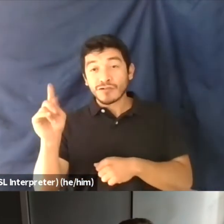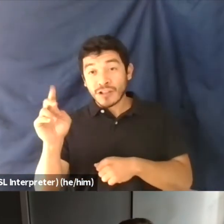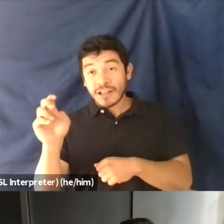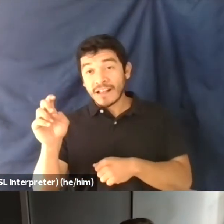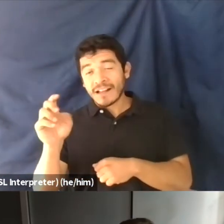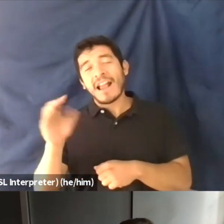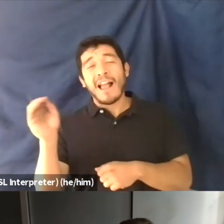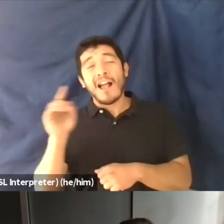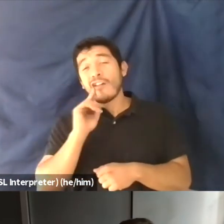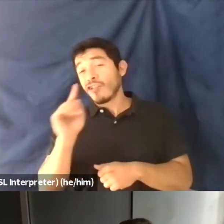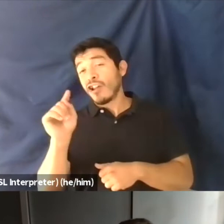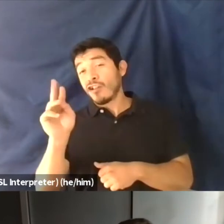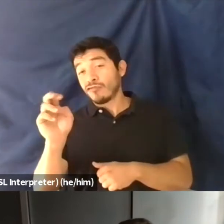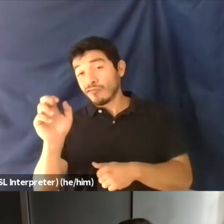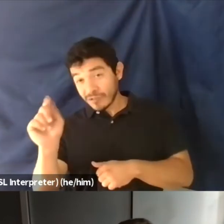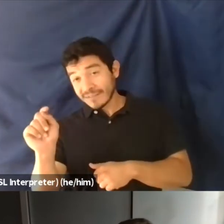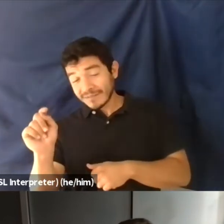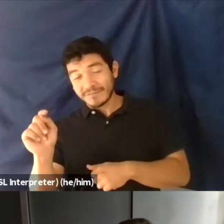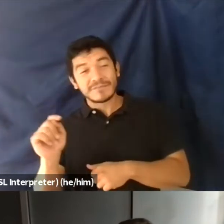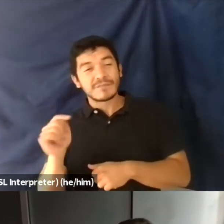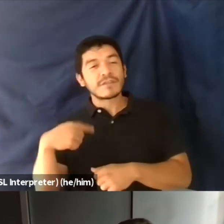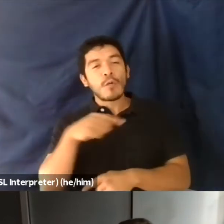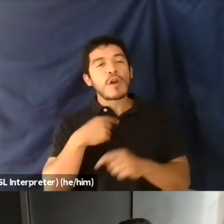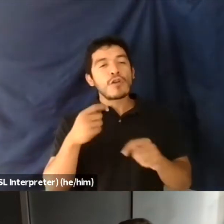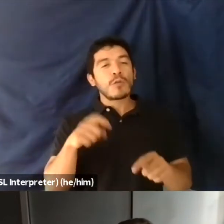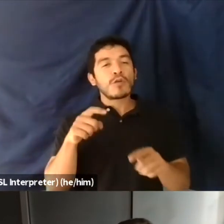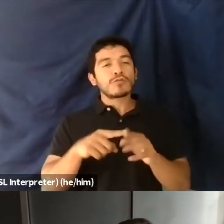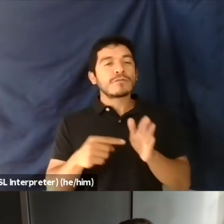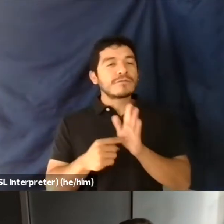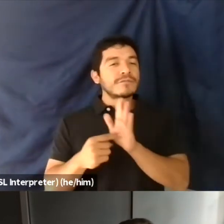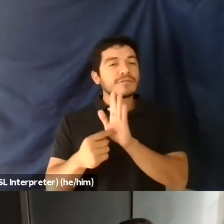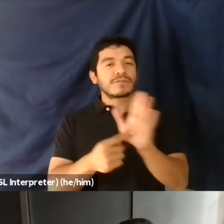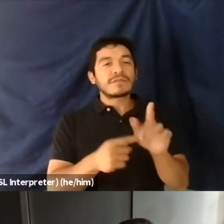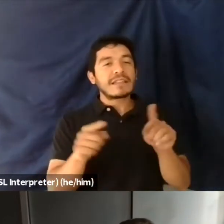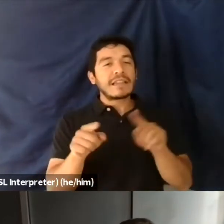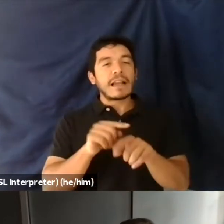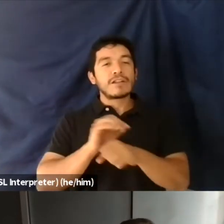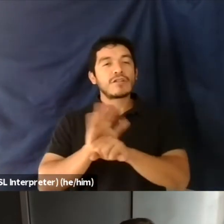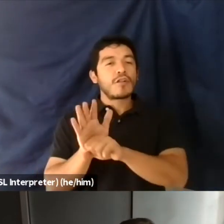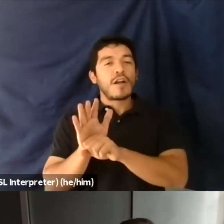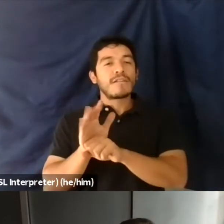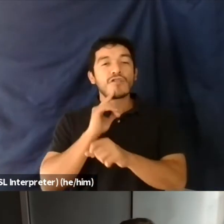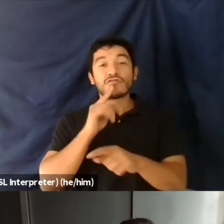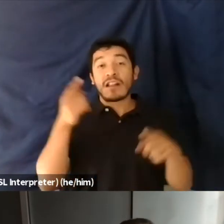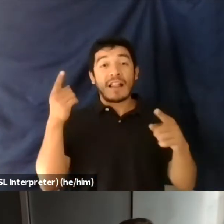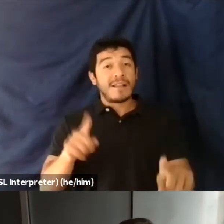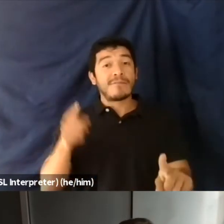What we premiered, like we were supposed to premiere as COVID like was happening in New York city.